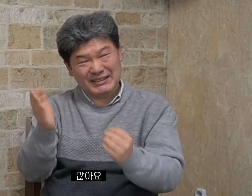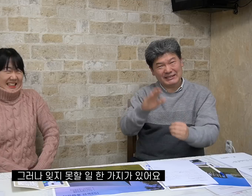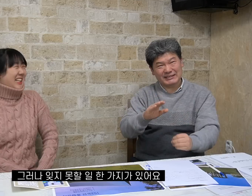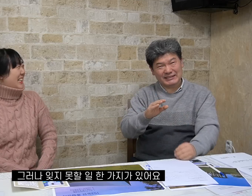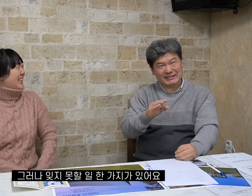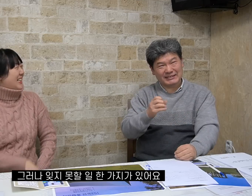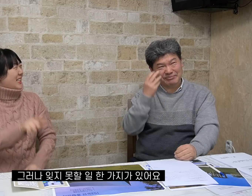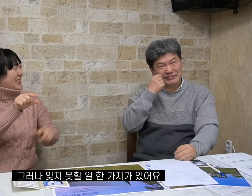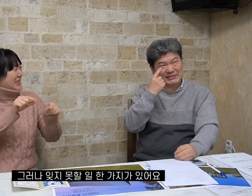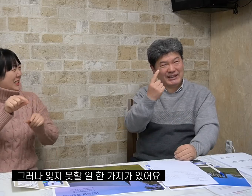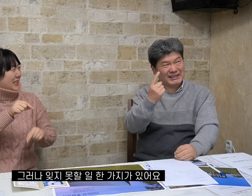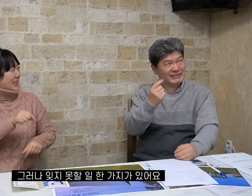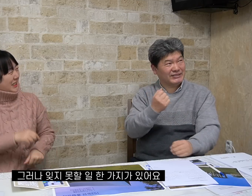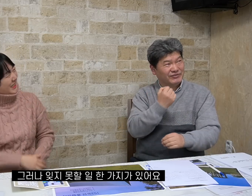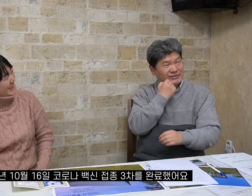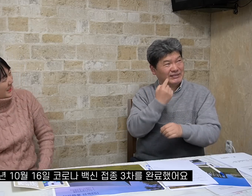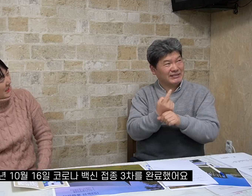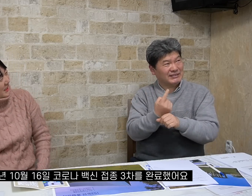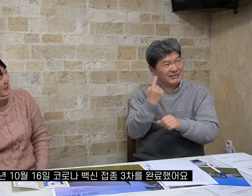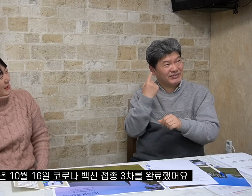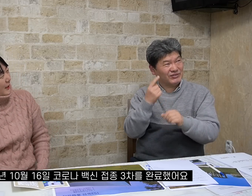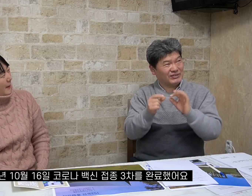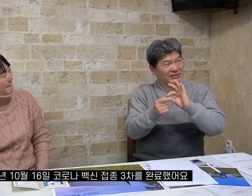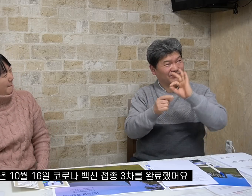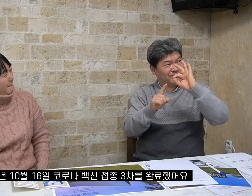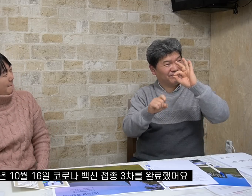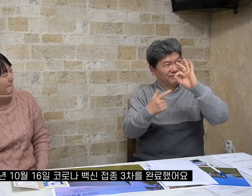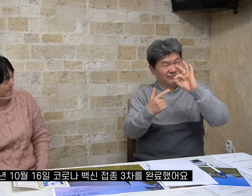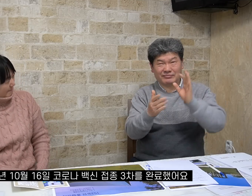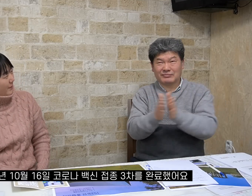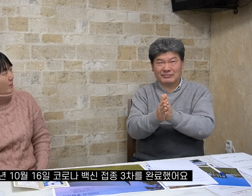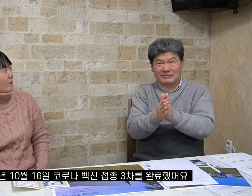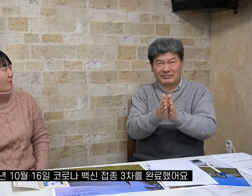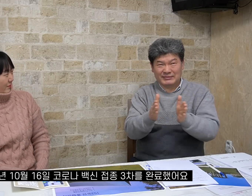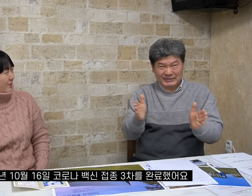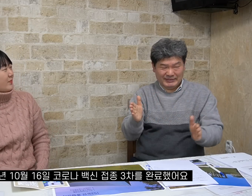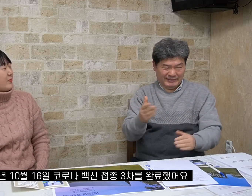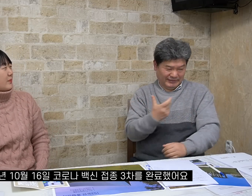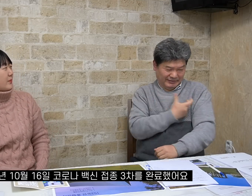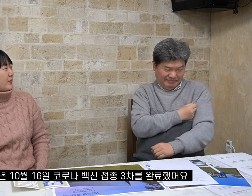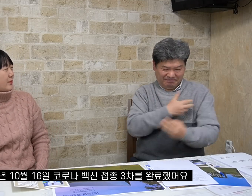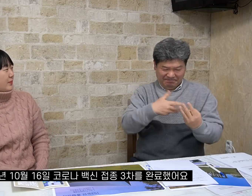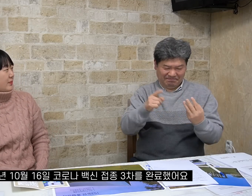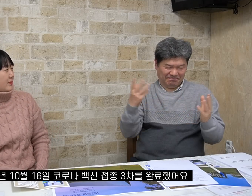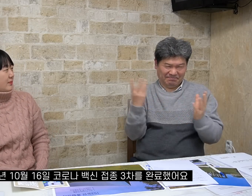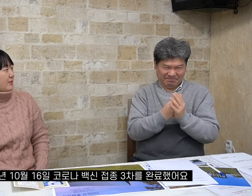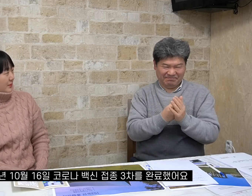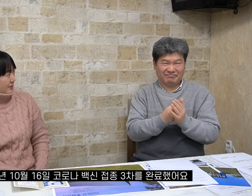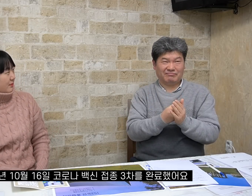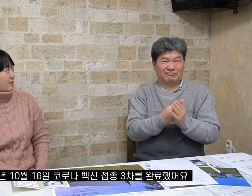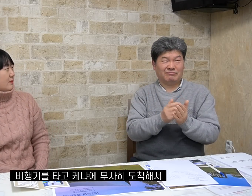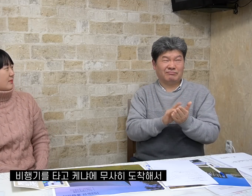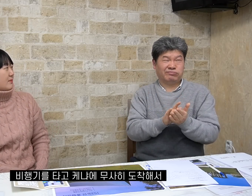A lot. But there is one thing I will never forget. On October 16 last year, I completed the 3rd round of vaccination against Corona.